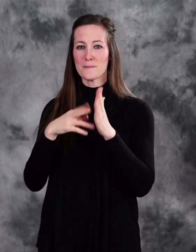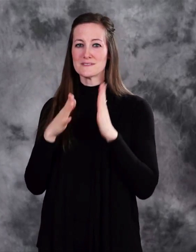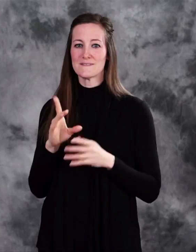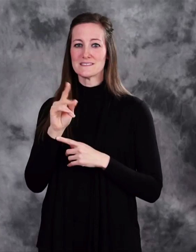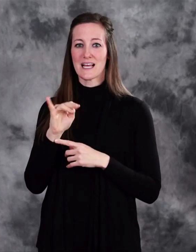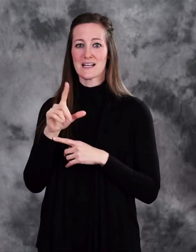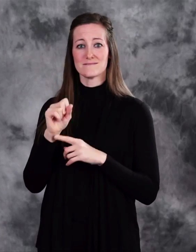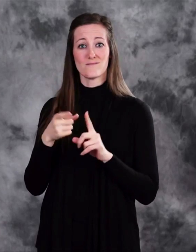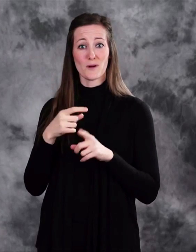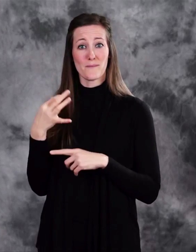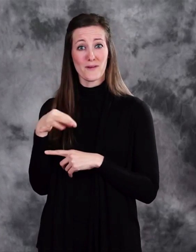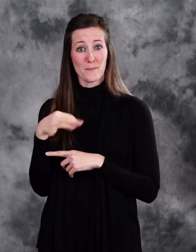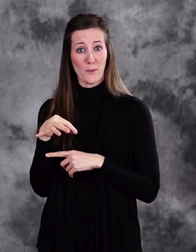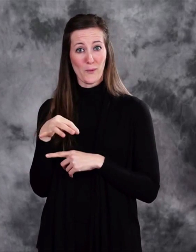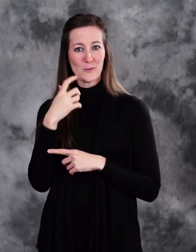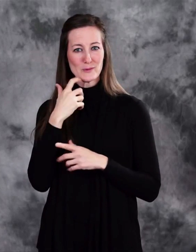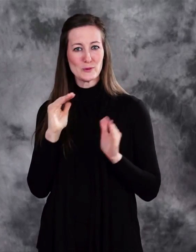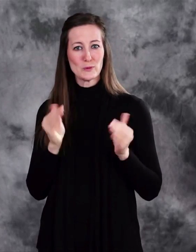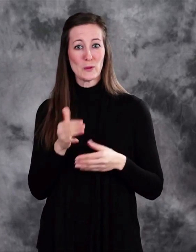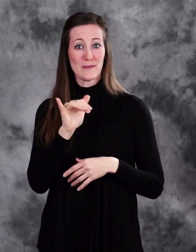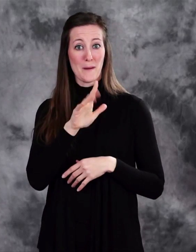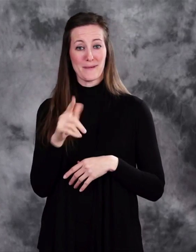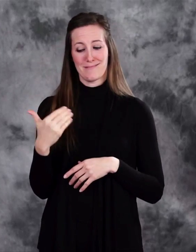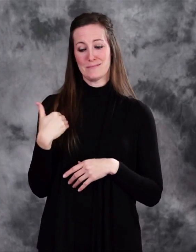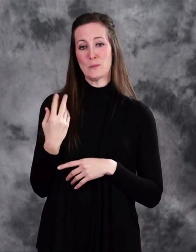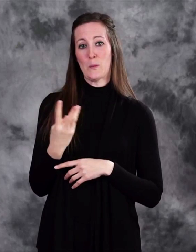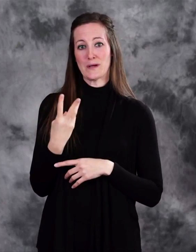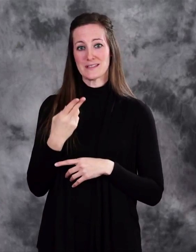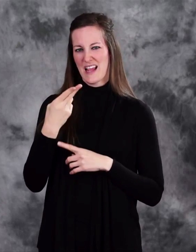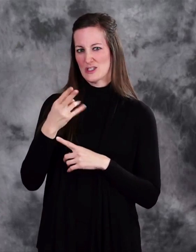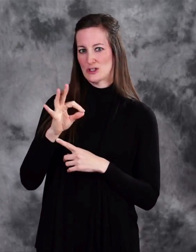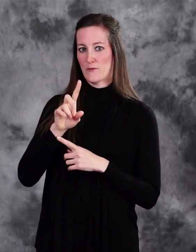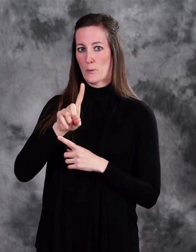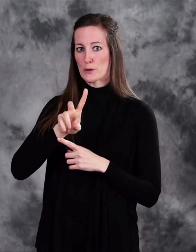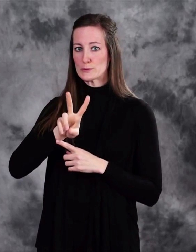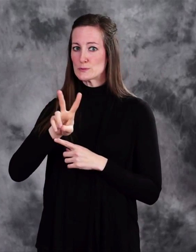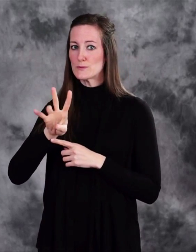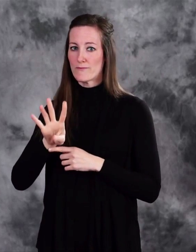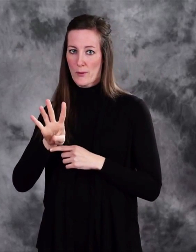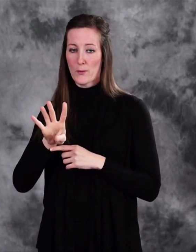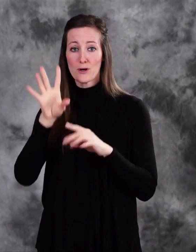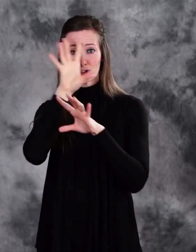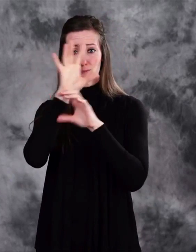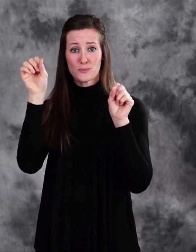Representative Daniels of Faribault introduced the bill in the House on Wednesday. It is HF 1224.